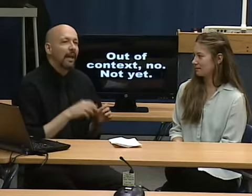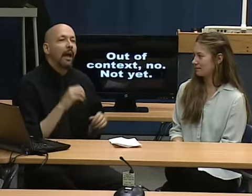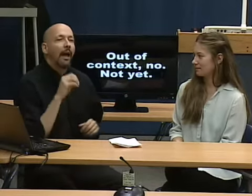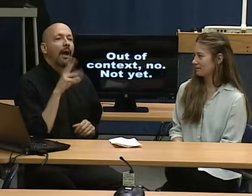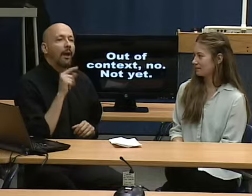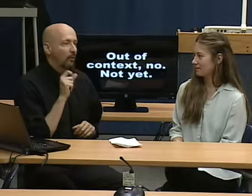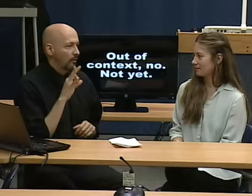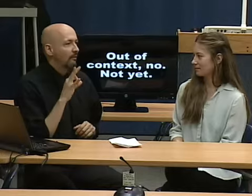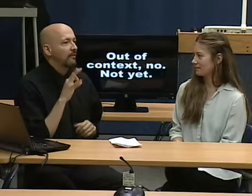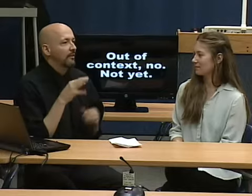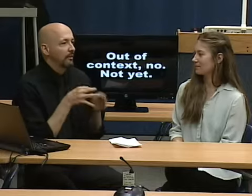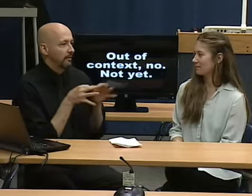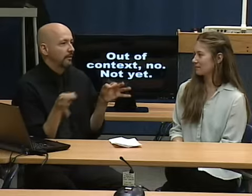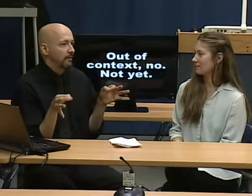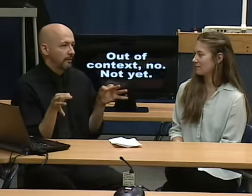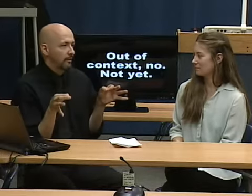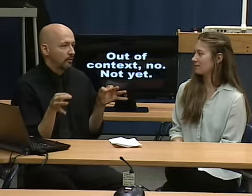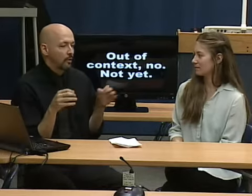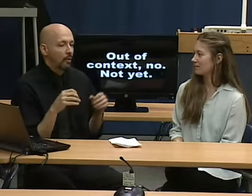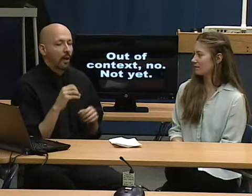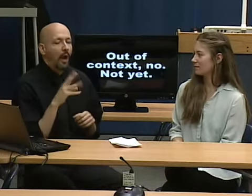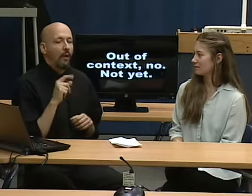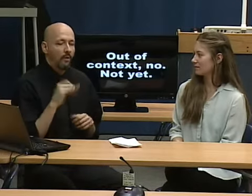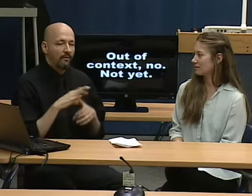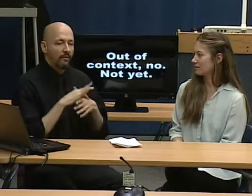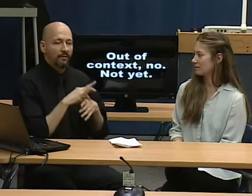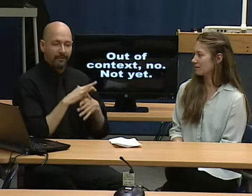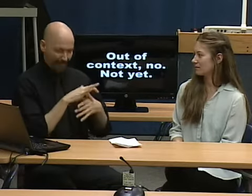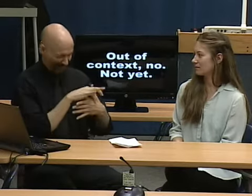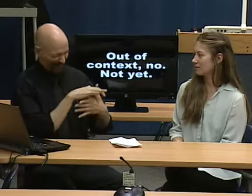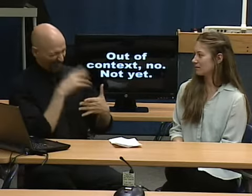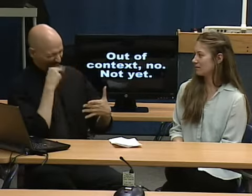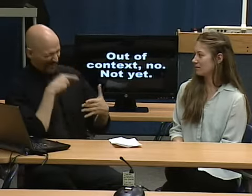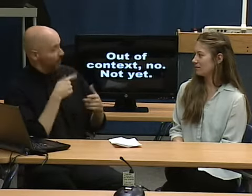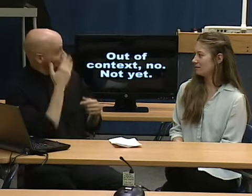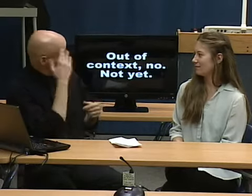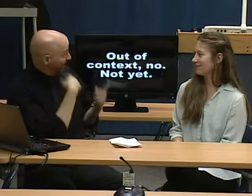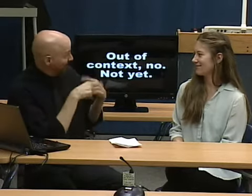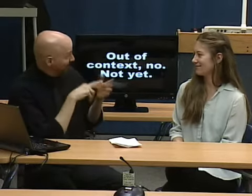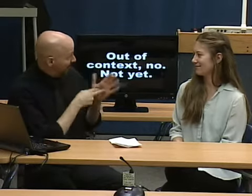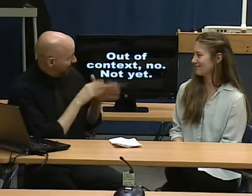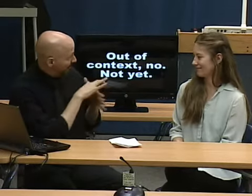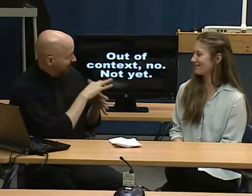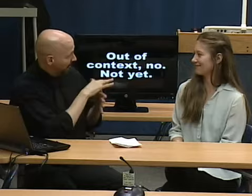She meant "out of context." Or without the content. What does this sign mean--do you know this sign?